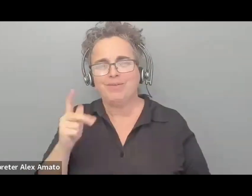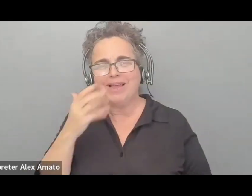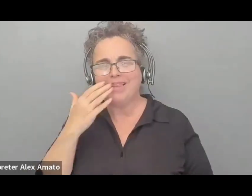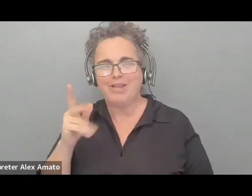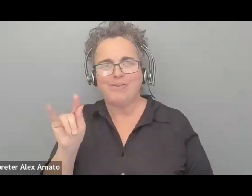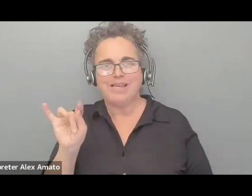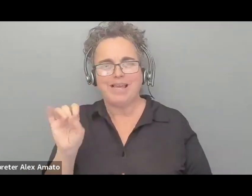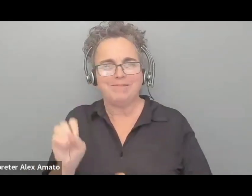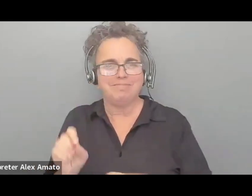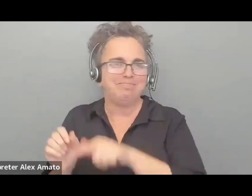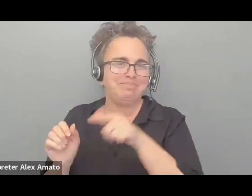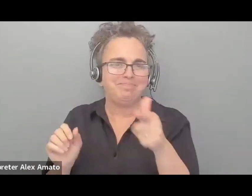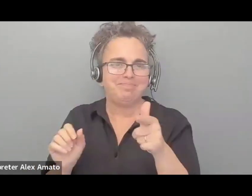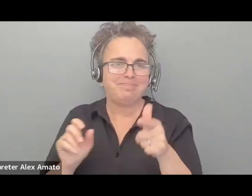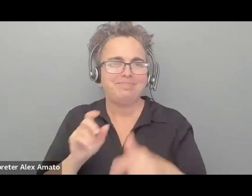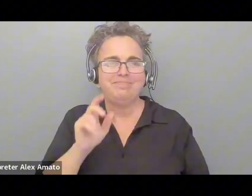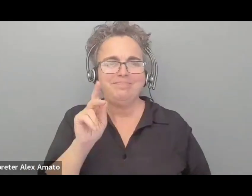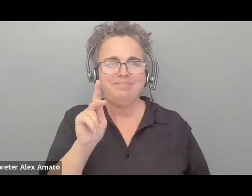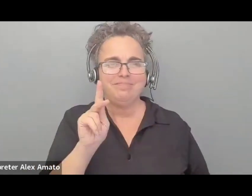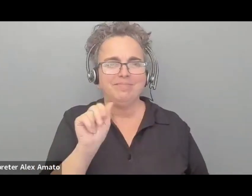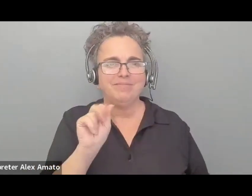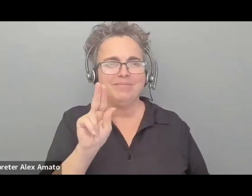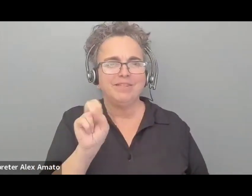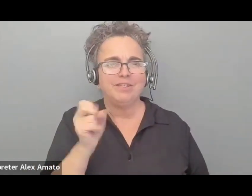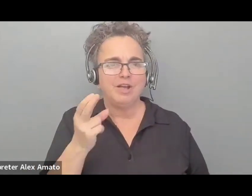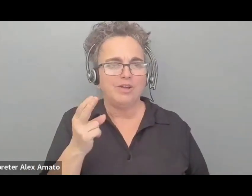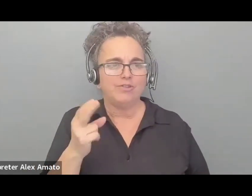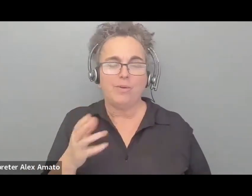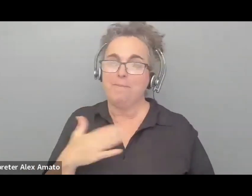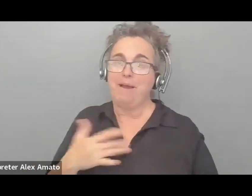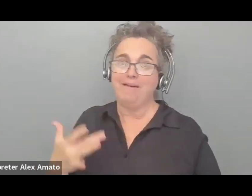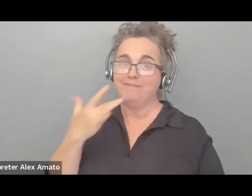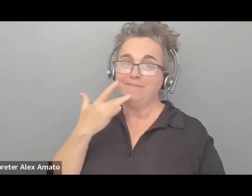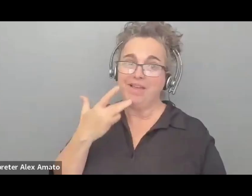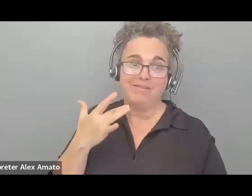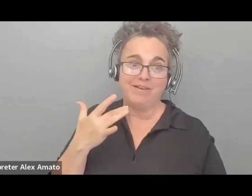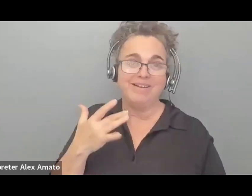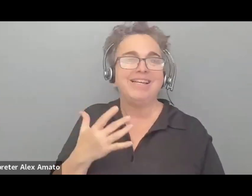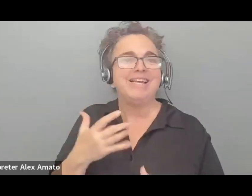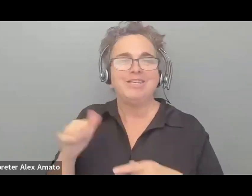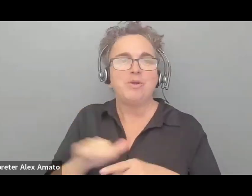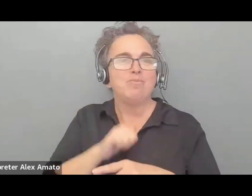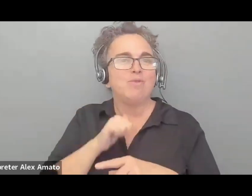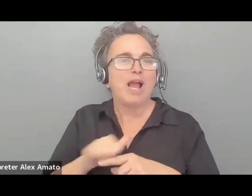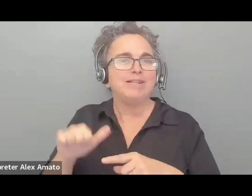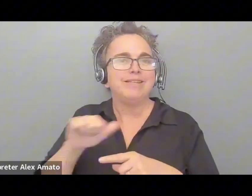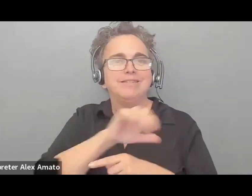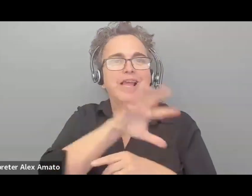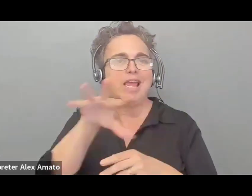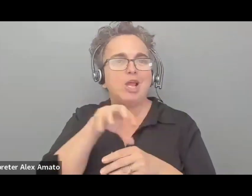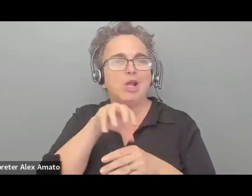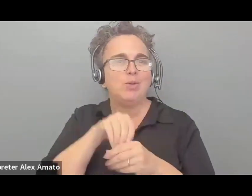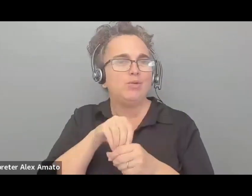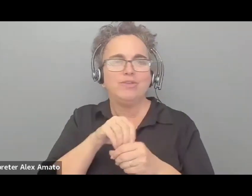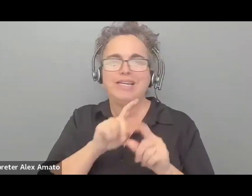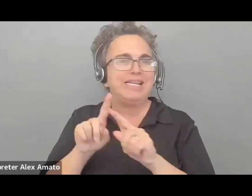My favorite piece of advice is to practice inclusion in different scenarios even when you're not doing research.